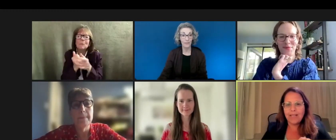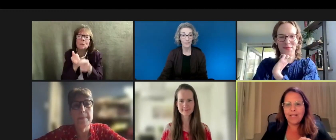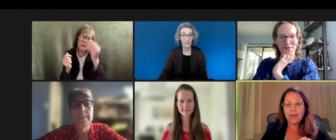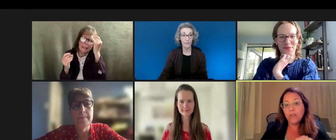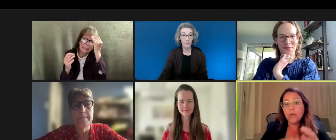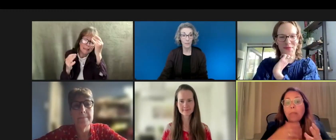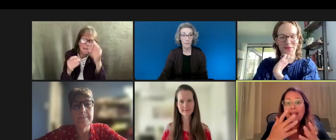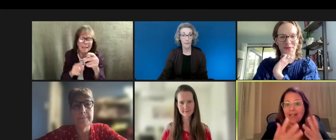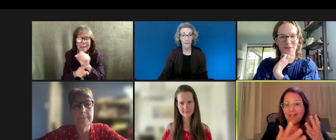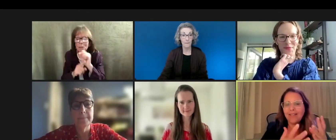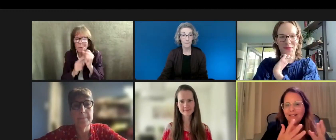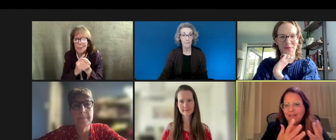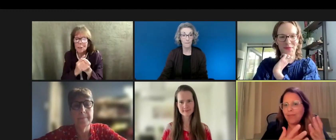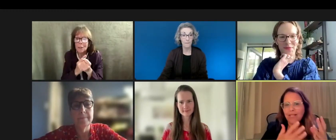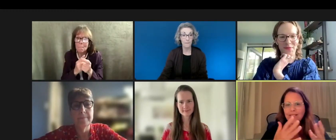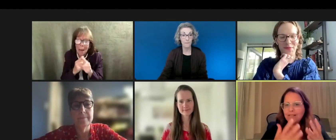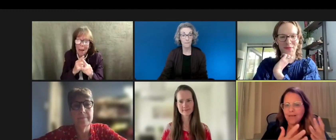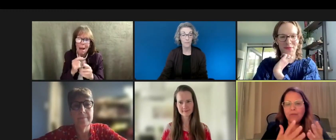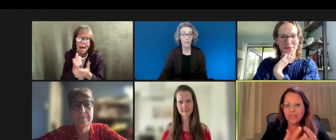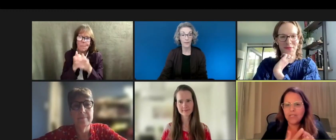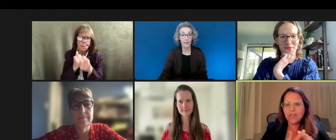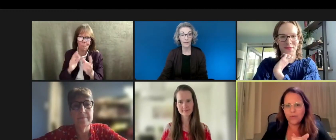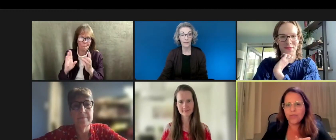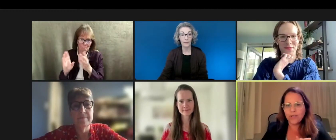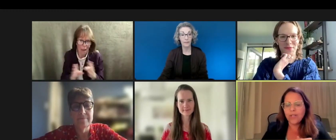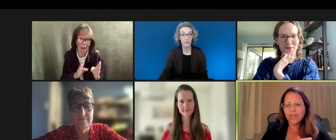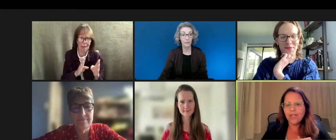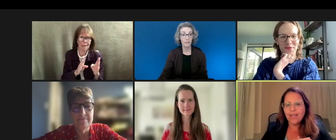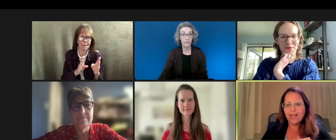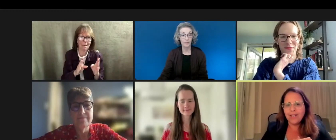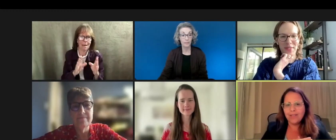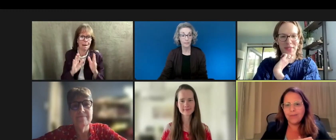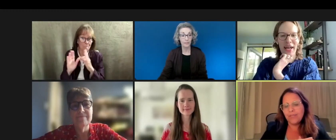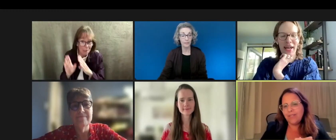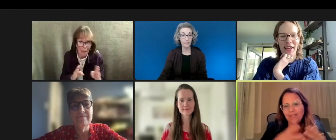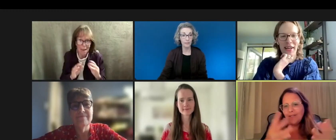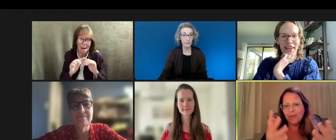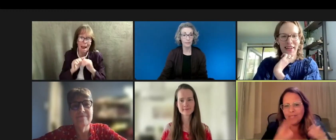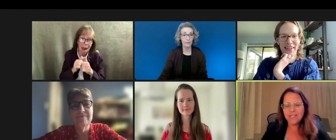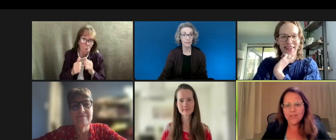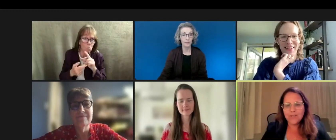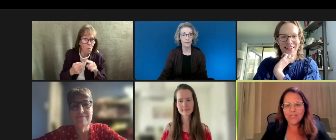And also plan, think some of the disclosure to being your best interest.